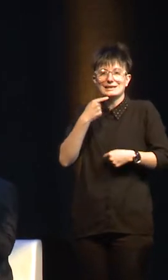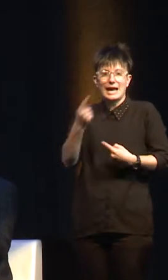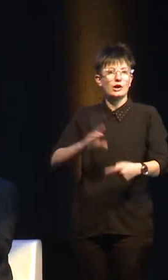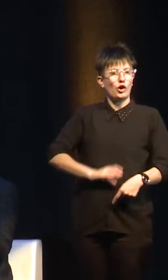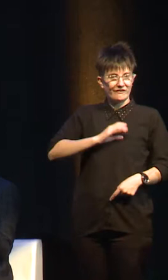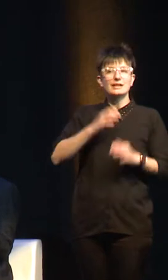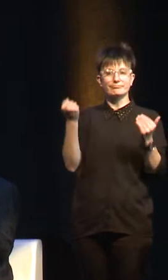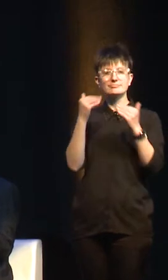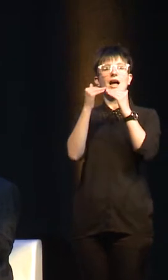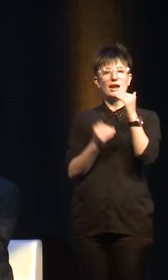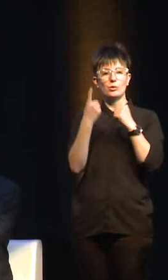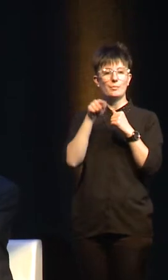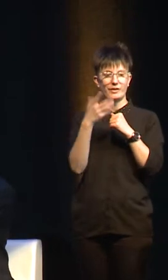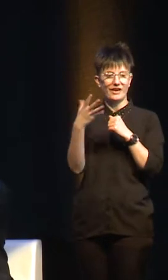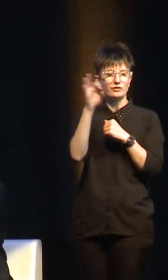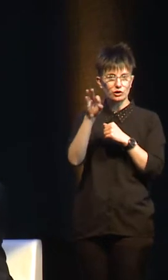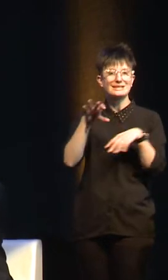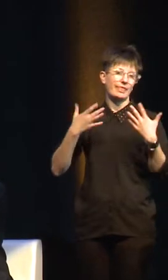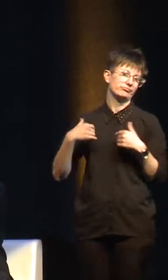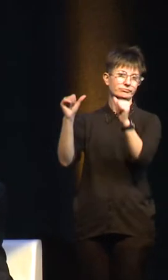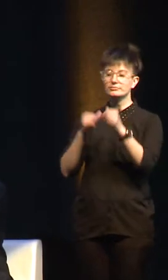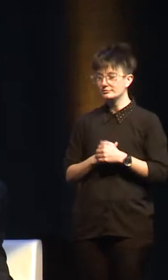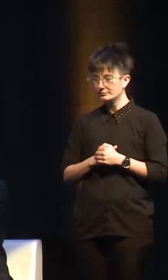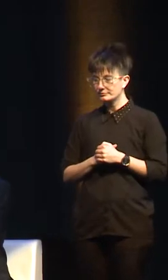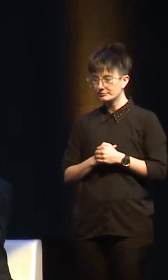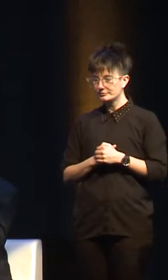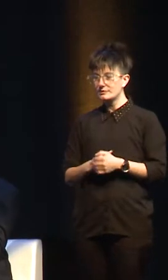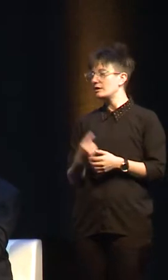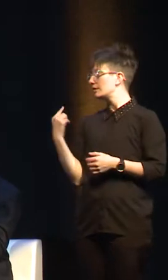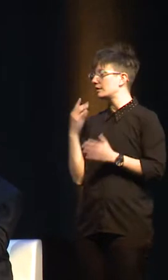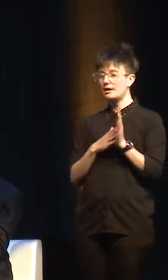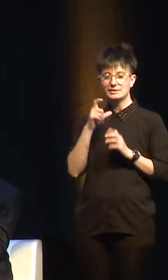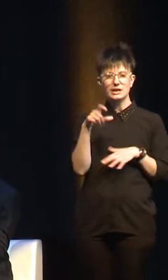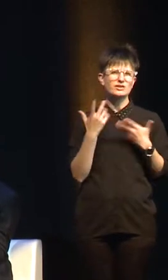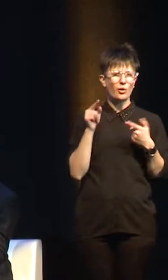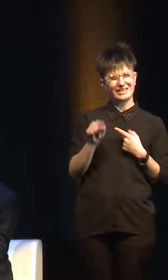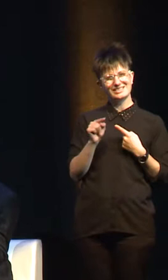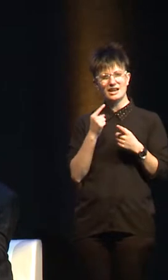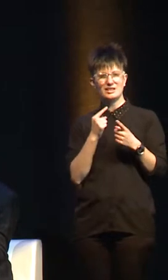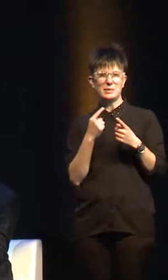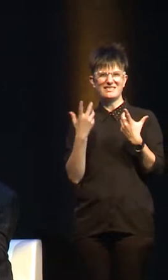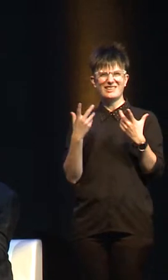I guess has been framed around business being on one side of it, and eco-warriors and environmentalists